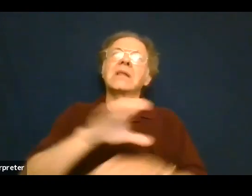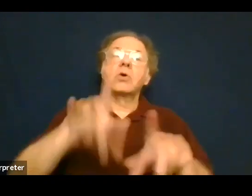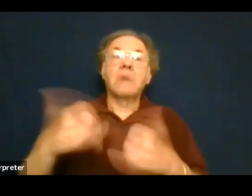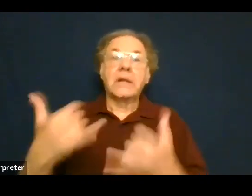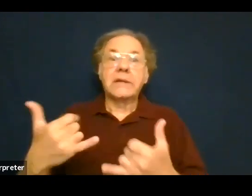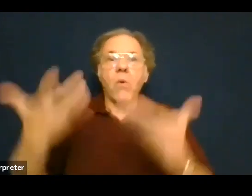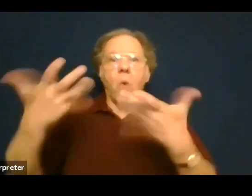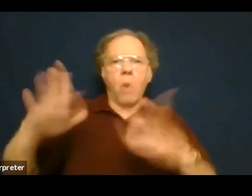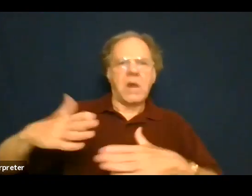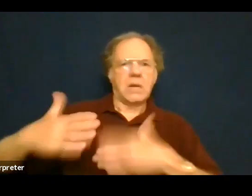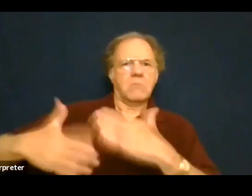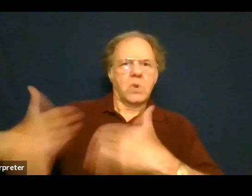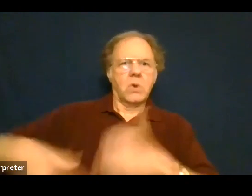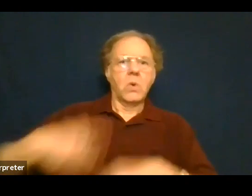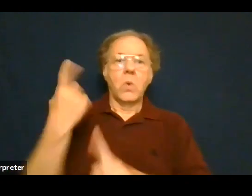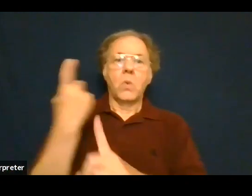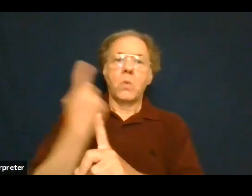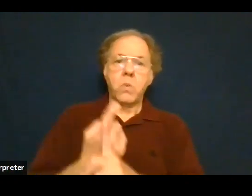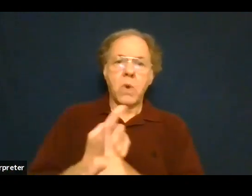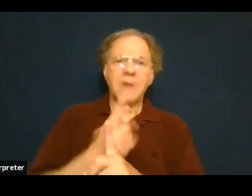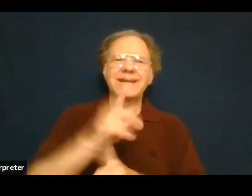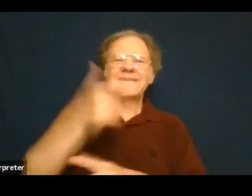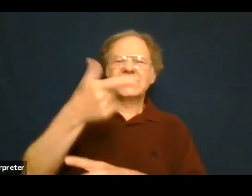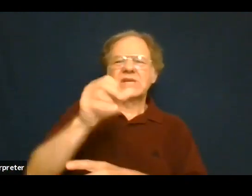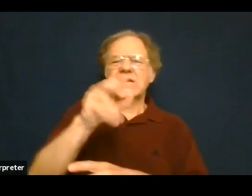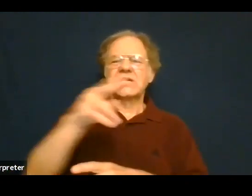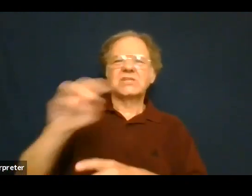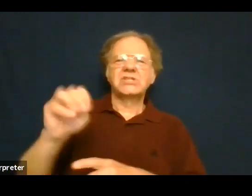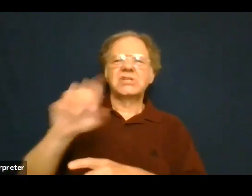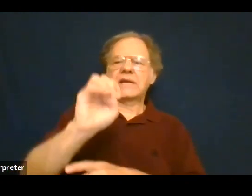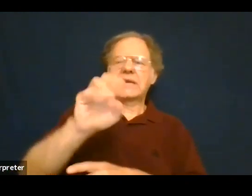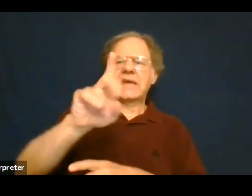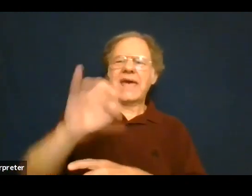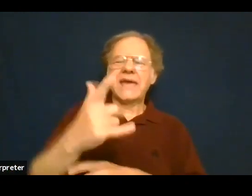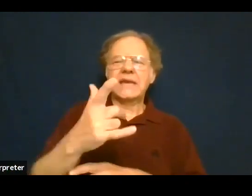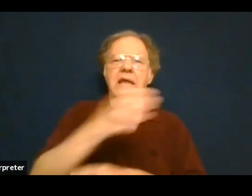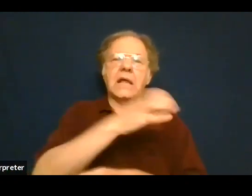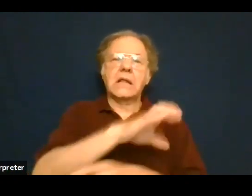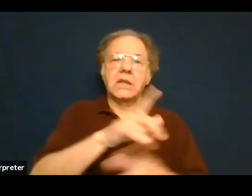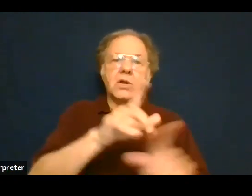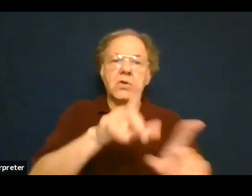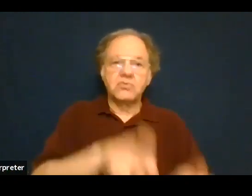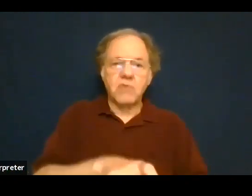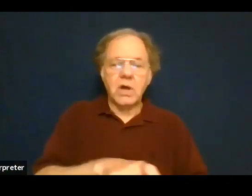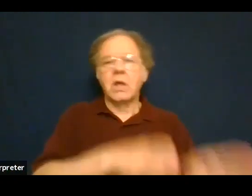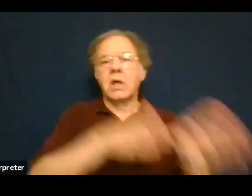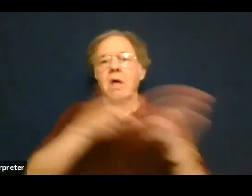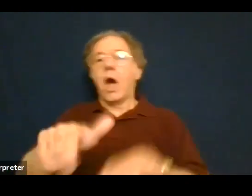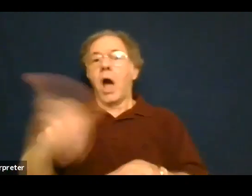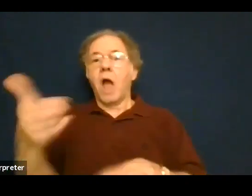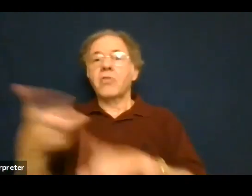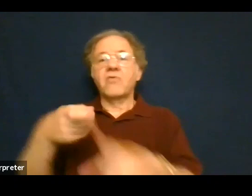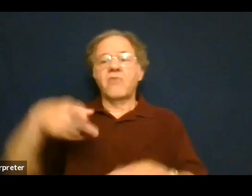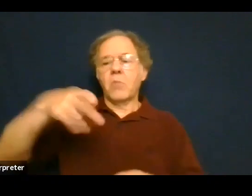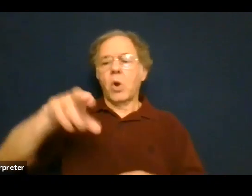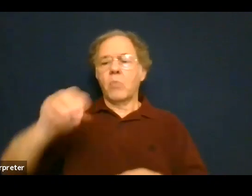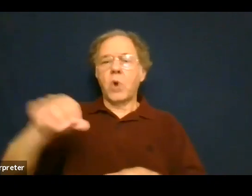One is a gene editing clinical trial. The other, by ProQR, is using a oligonucleotide approach.